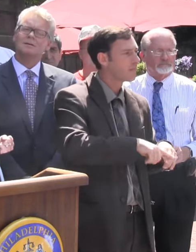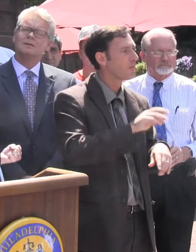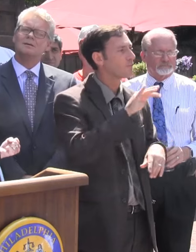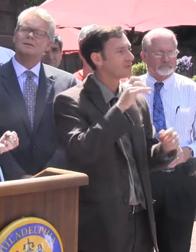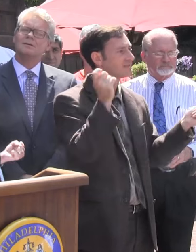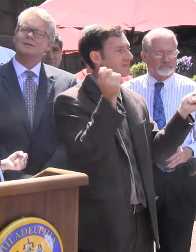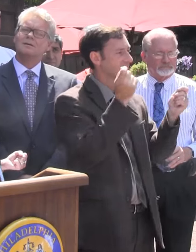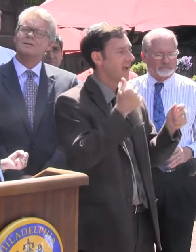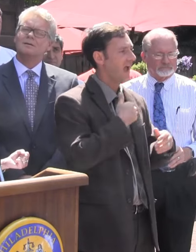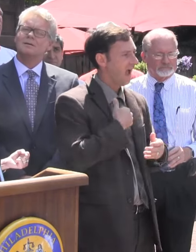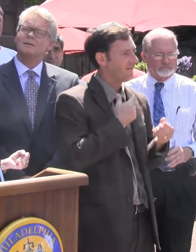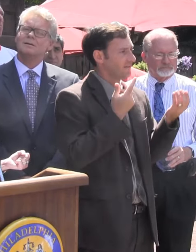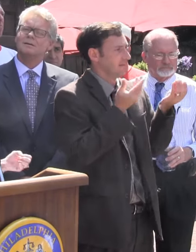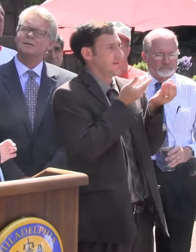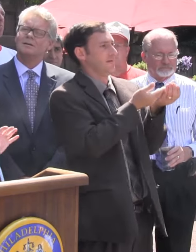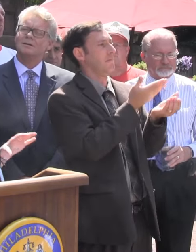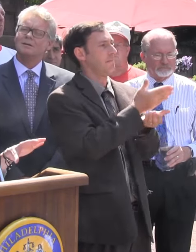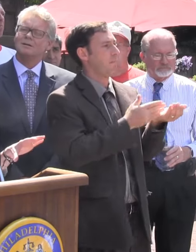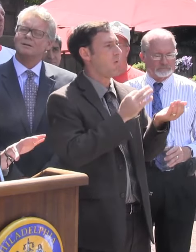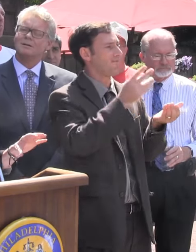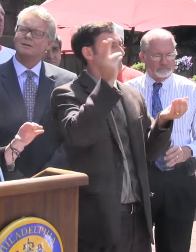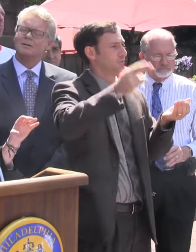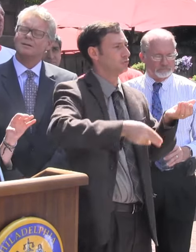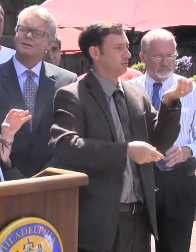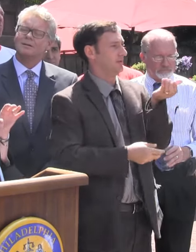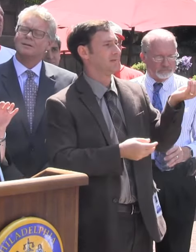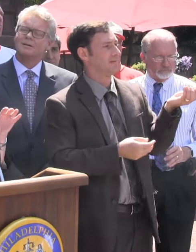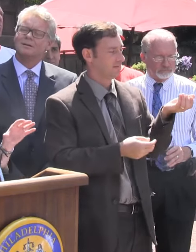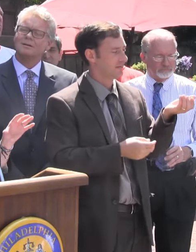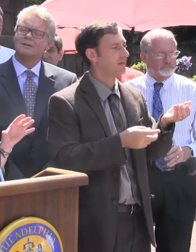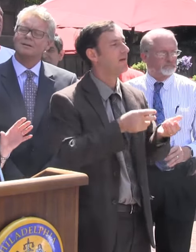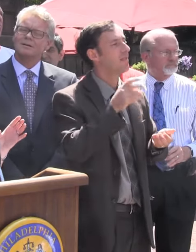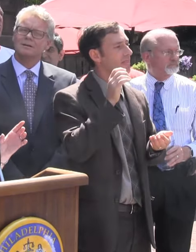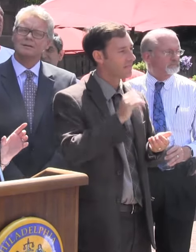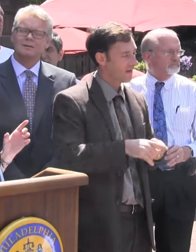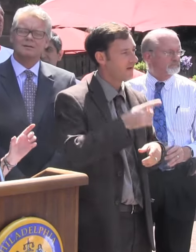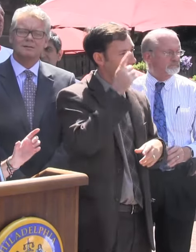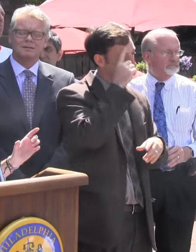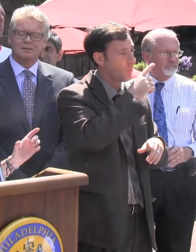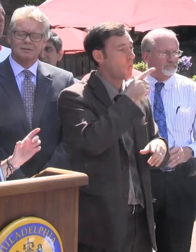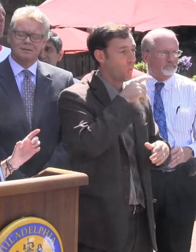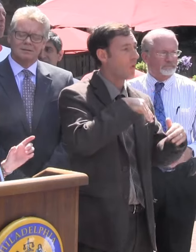have a piece of history. To that end, for all of those entering the festival grounds